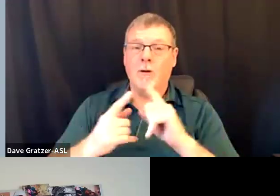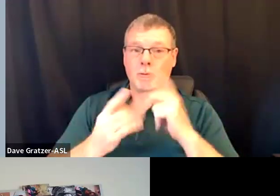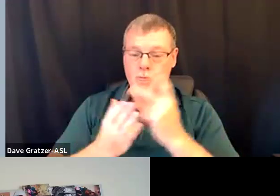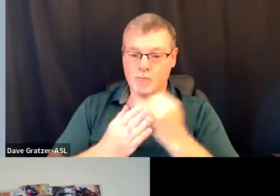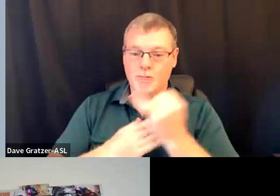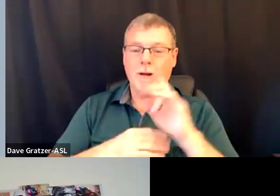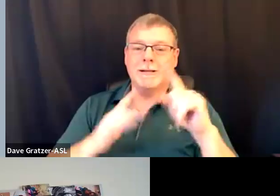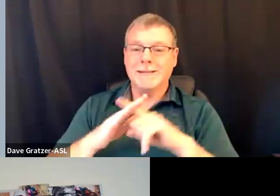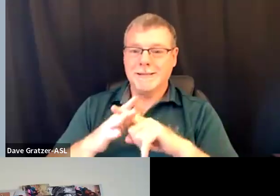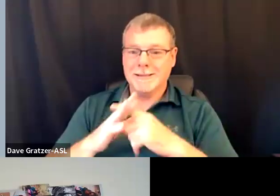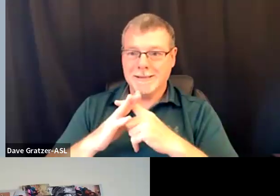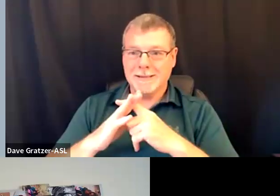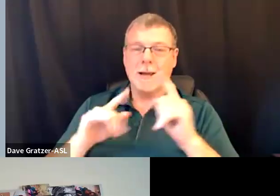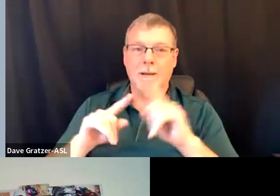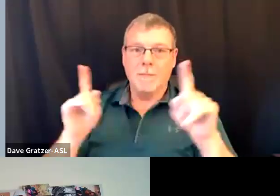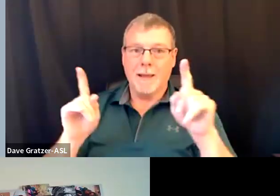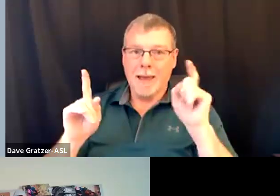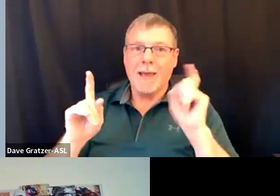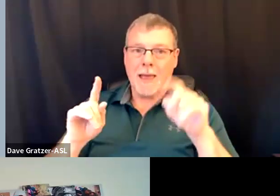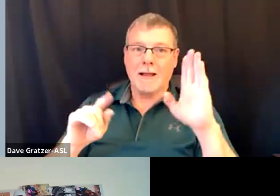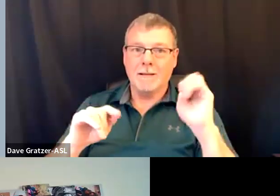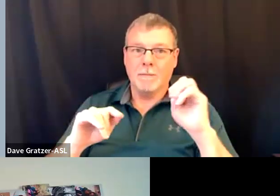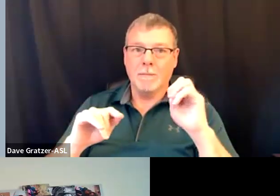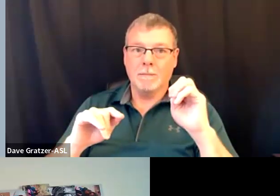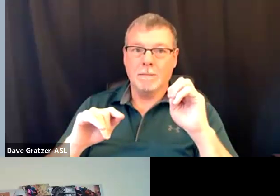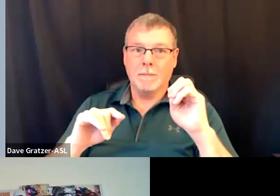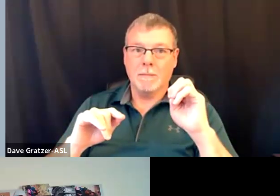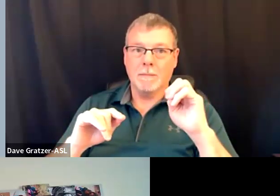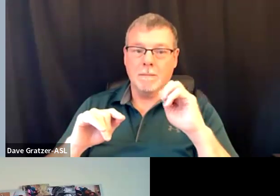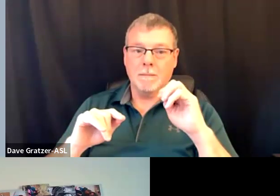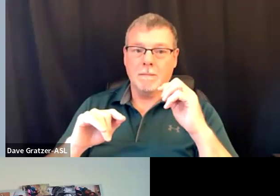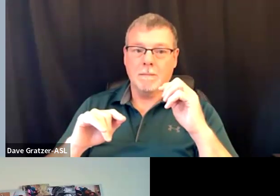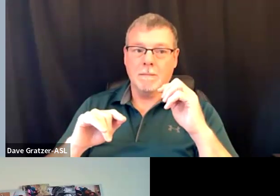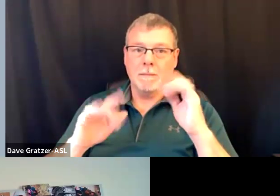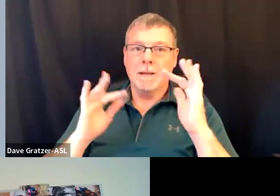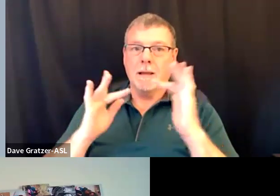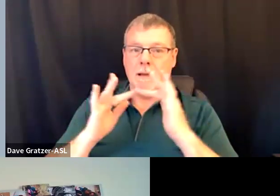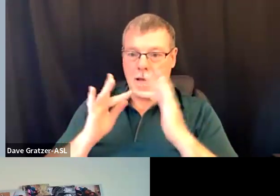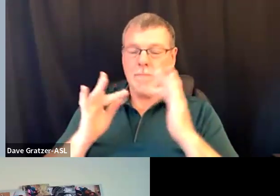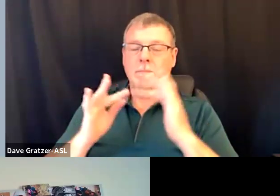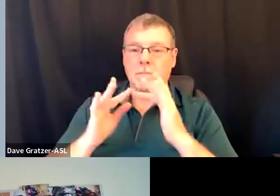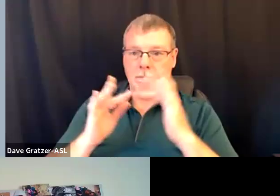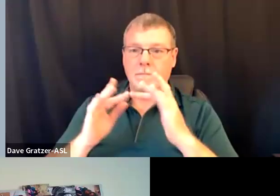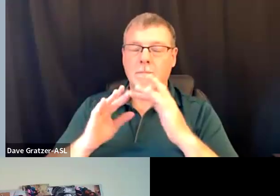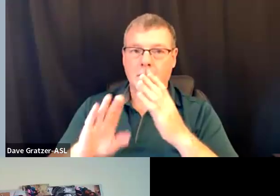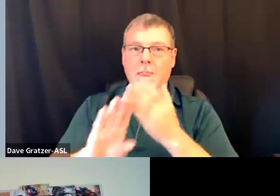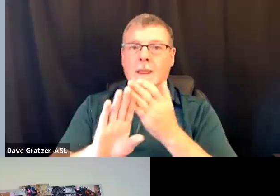but that means that the date has to be one of a contact, a date of engagement, a past status or services.